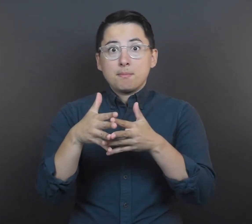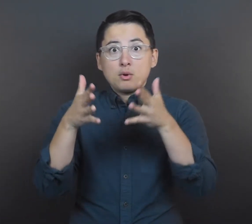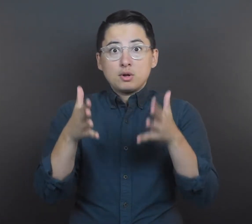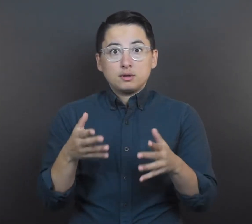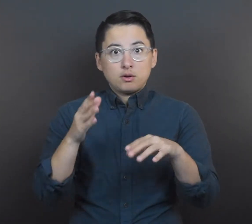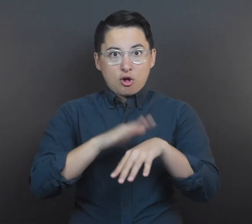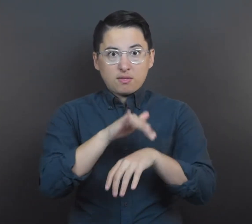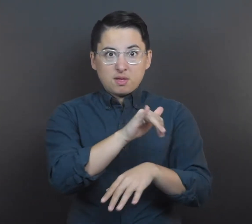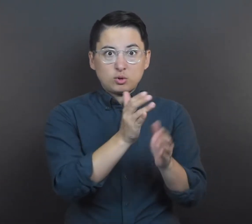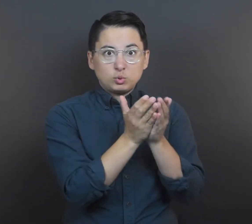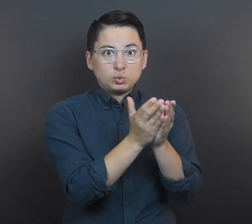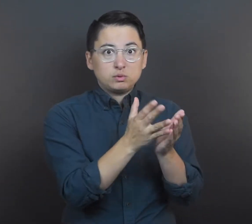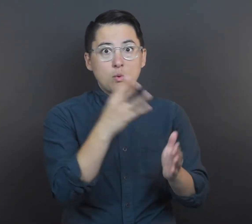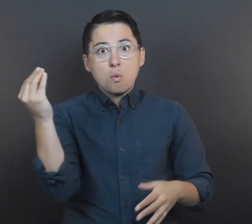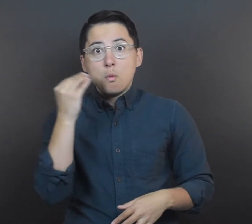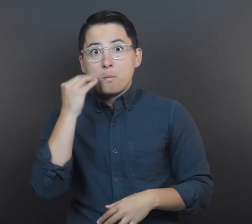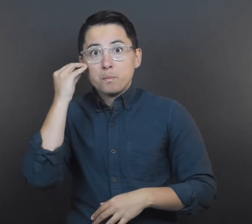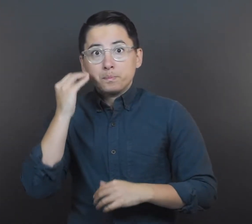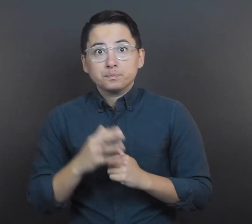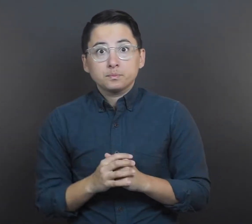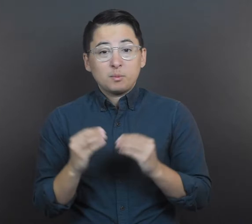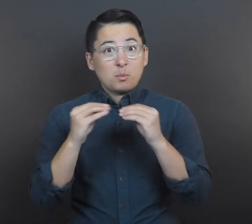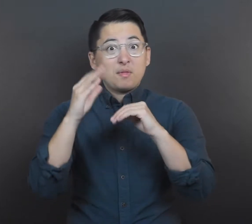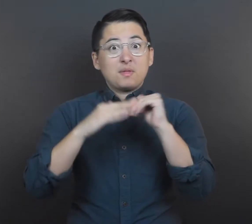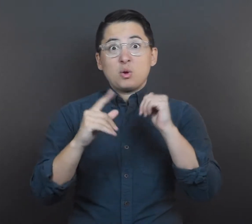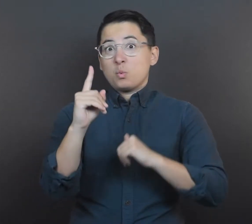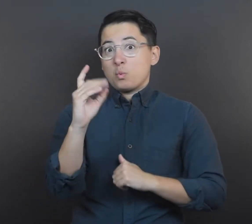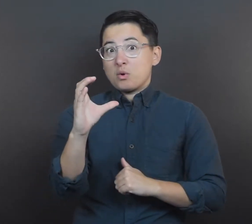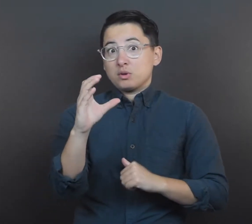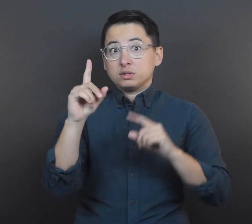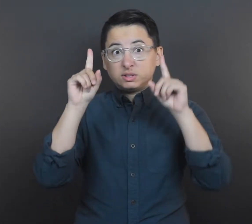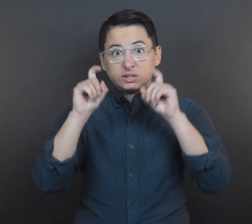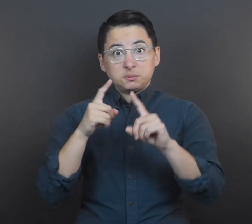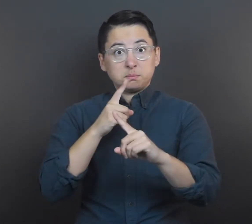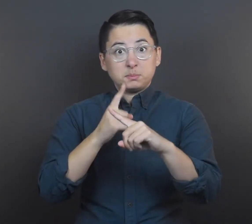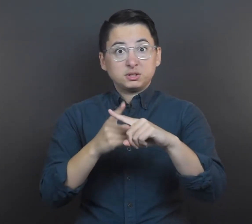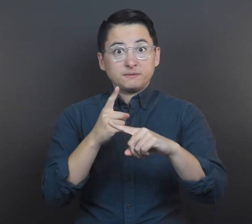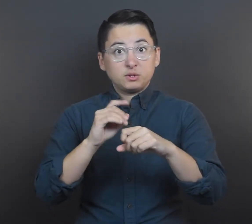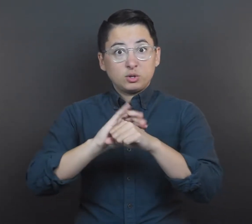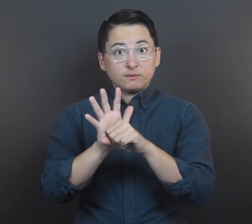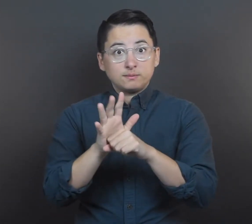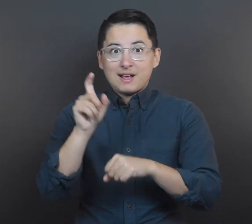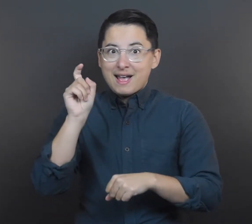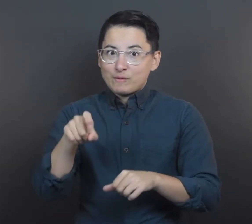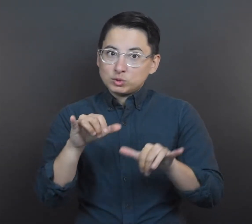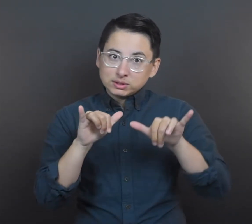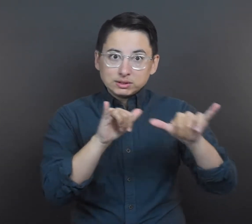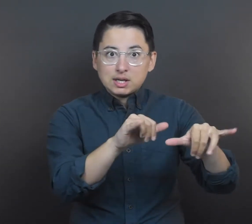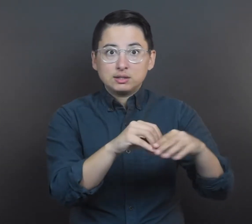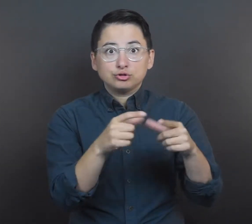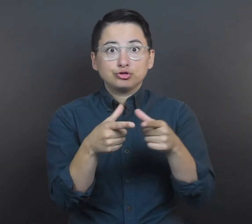aboard the cruise liner, more than 100 who tested positive for the disease had to stay in Japan.